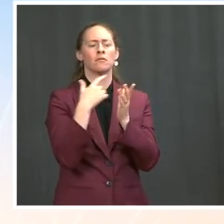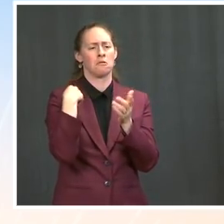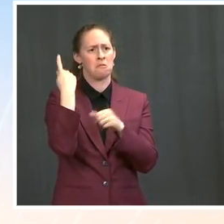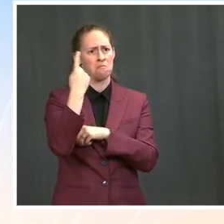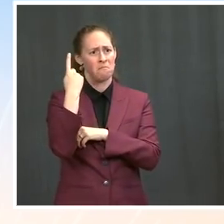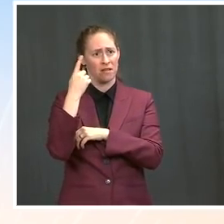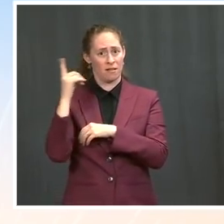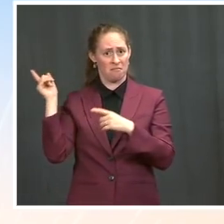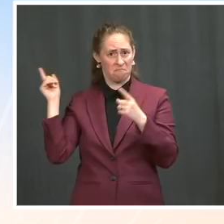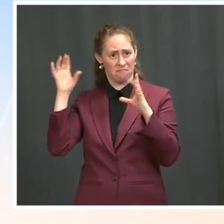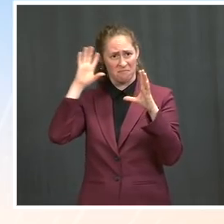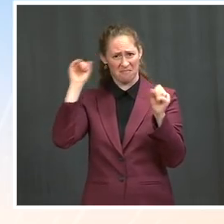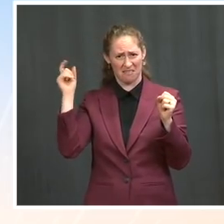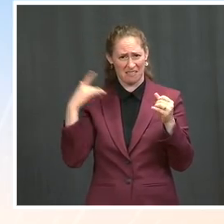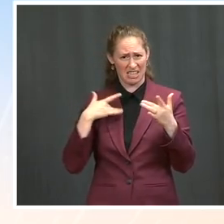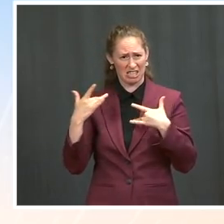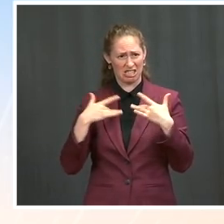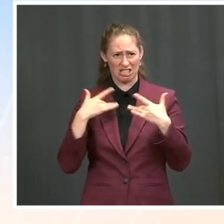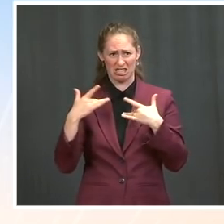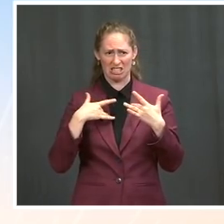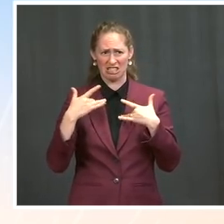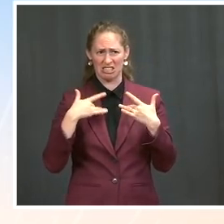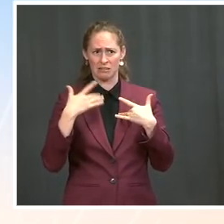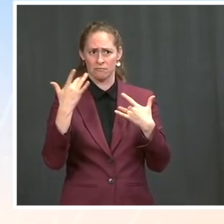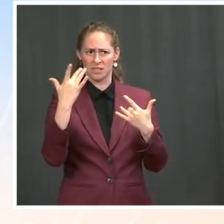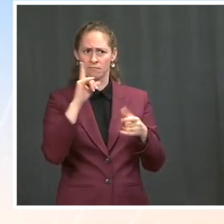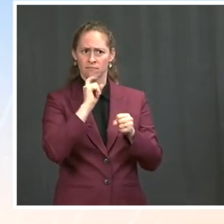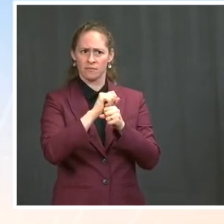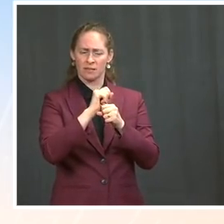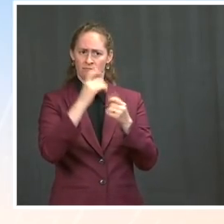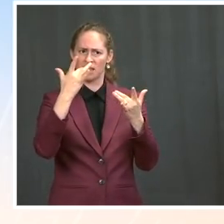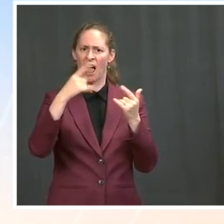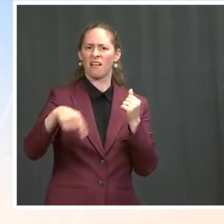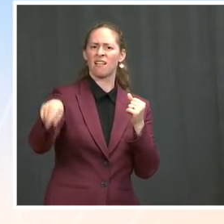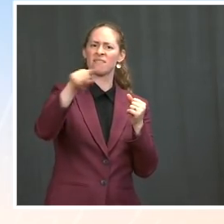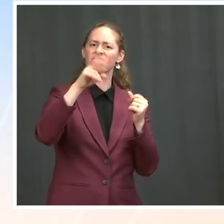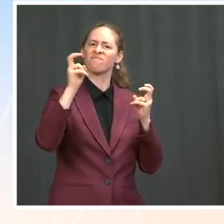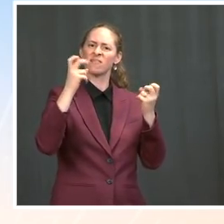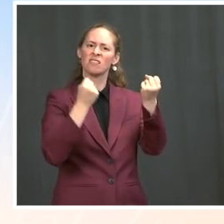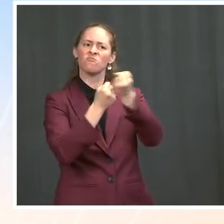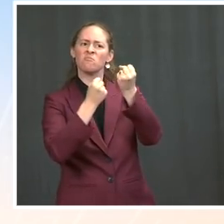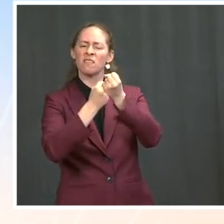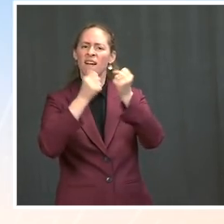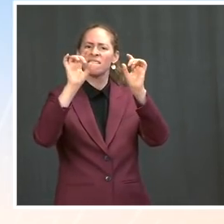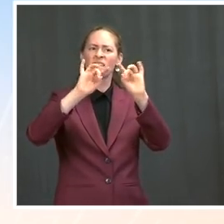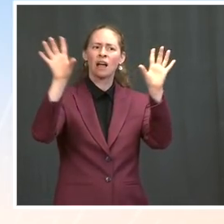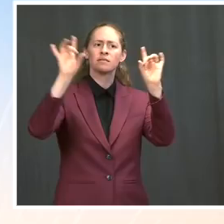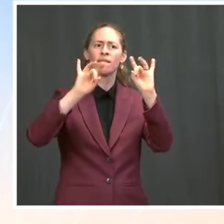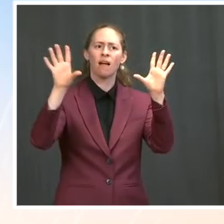and people espousing secessionist rhetoric are finding a home in Republican primaries